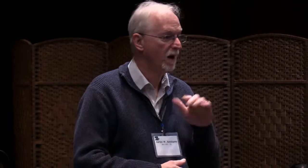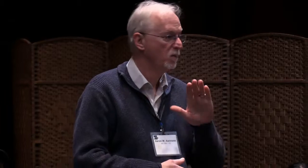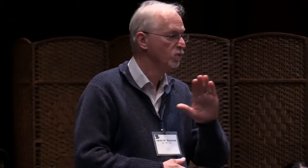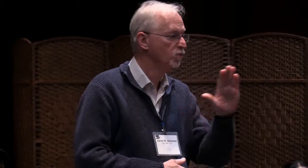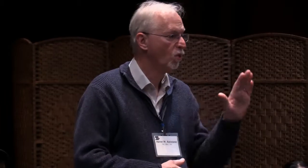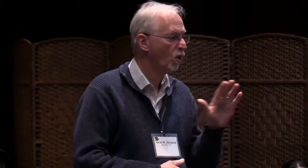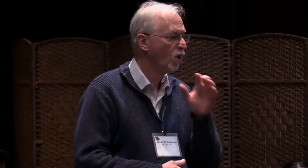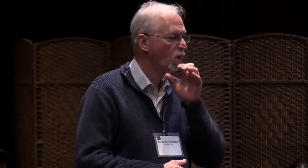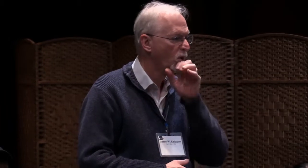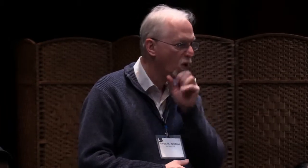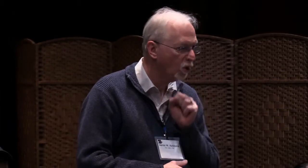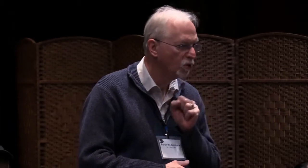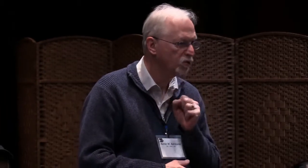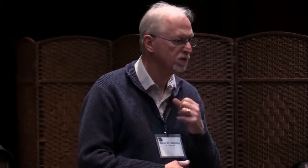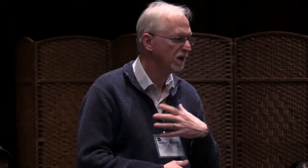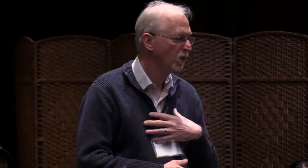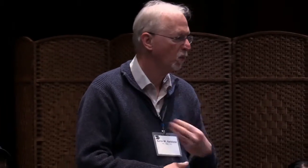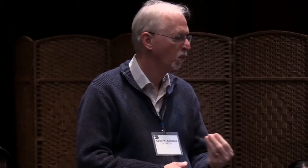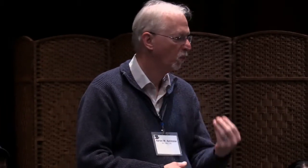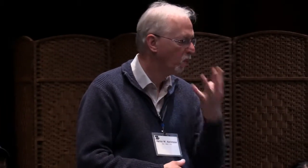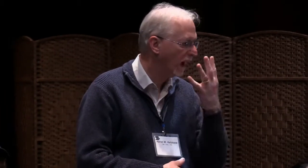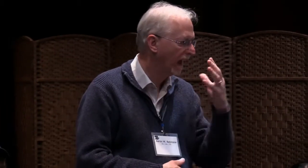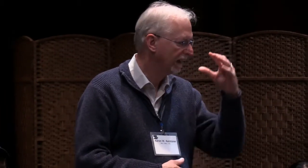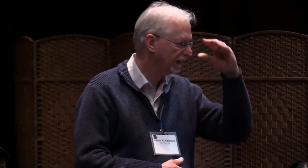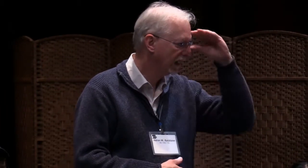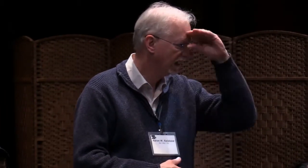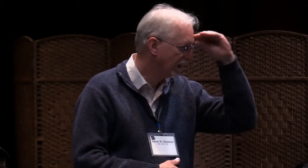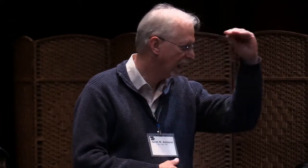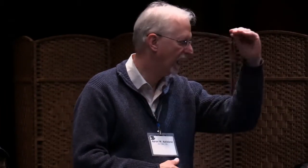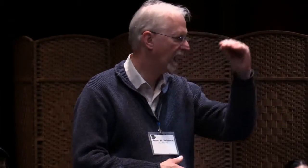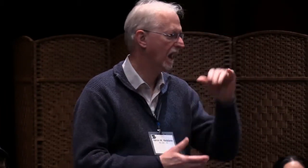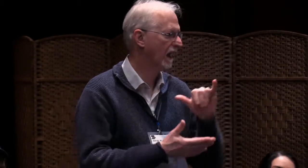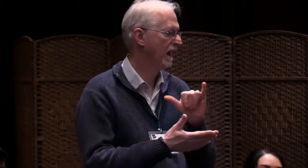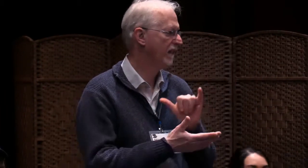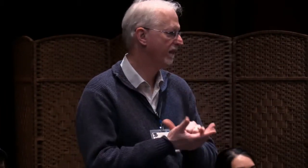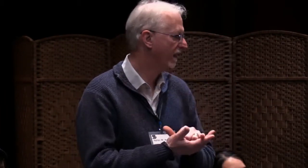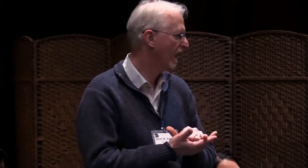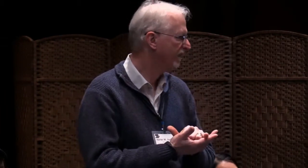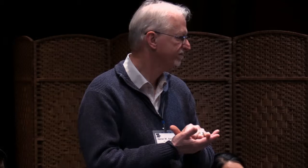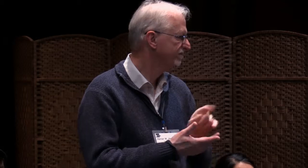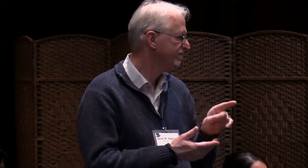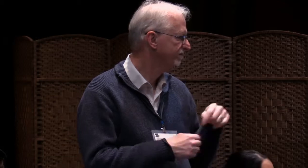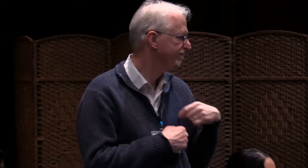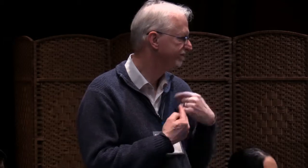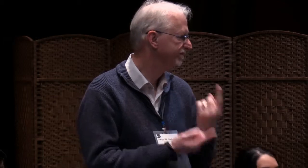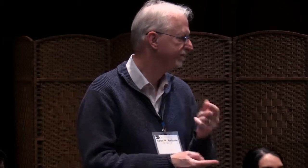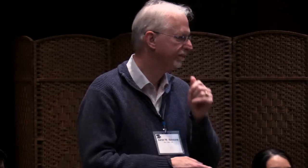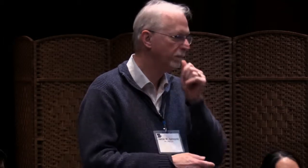[Female Interpreter] Hi, I'm Aaron, and I'm the old white guy of the group.